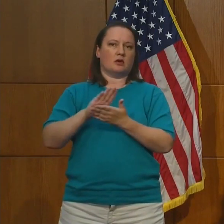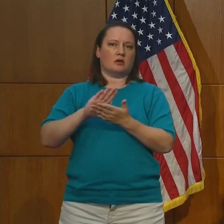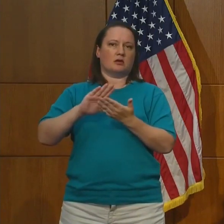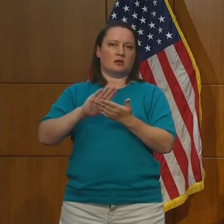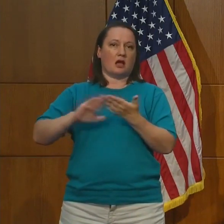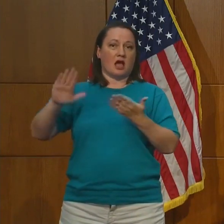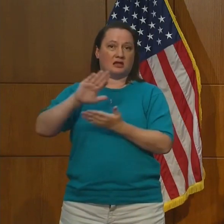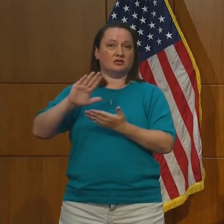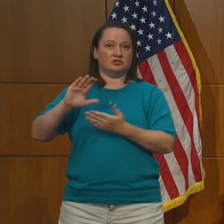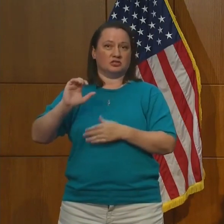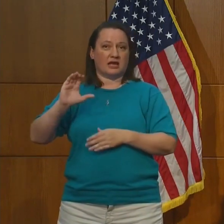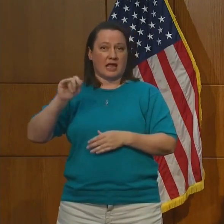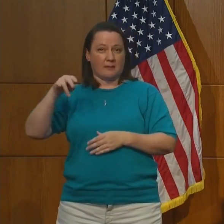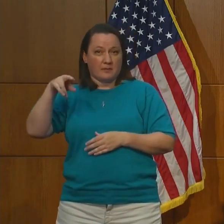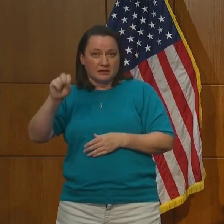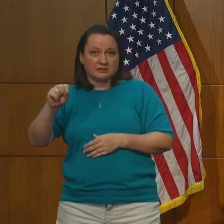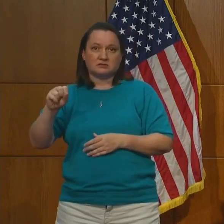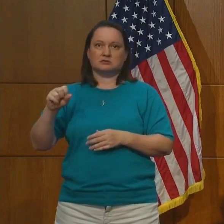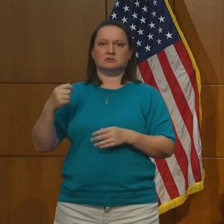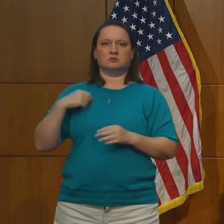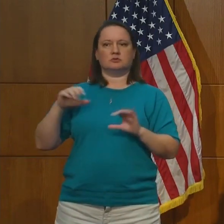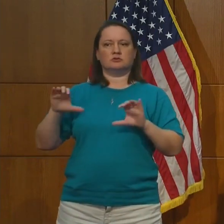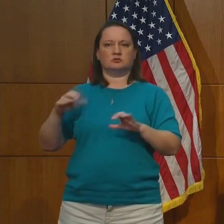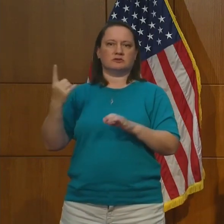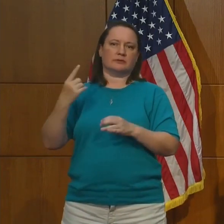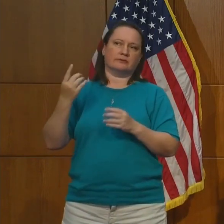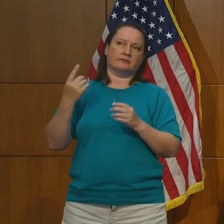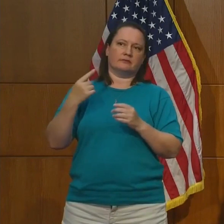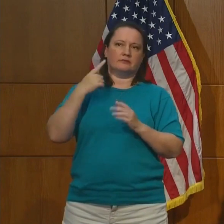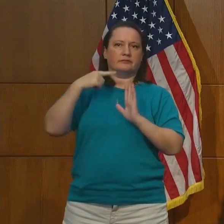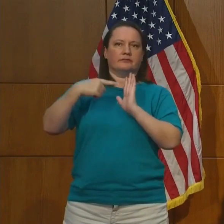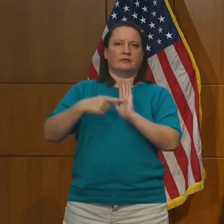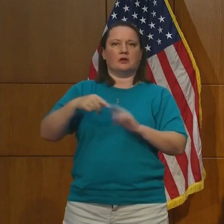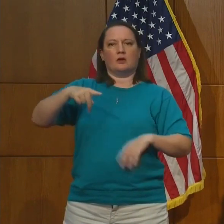KNOW ON COLLEGE CAMPUSES AND THEN IN SOME OTHER AREAS CAN IT